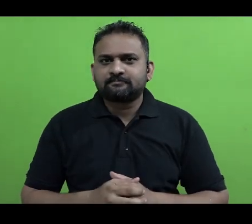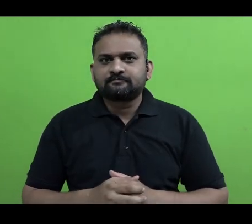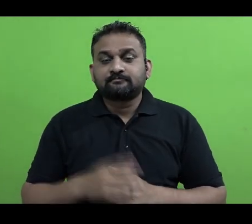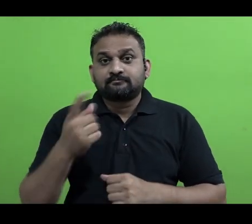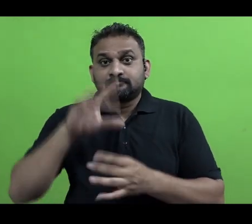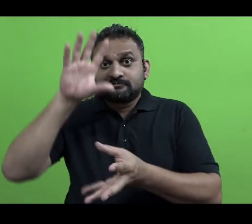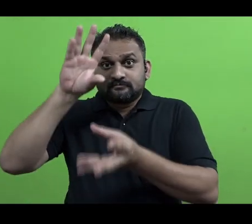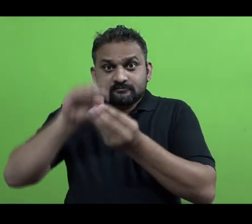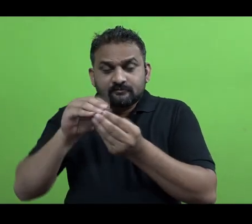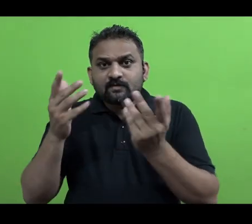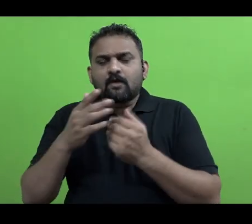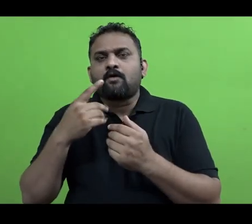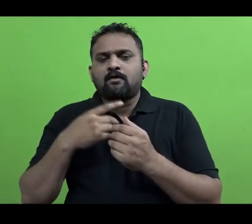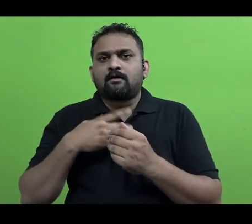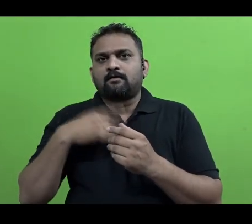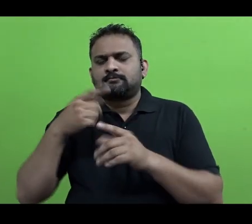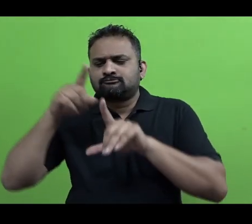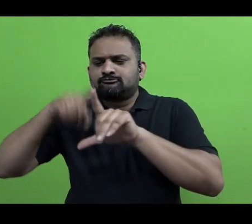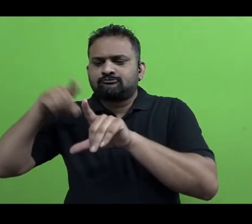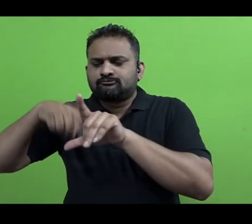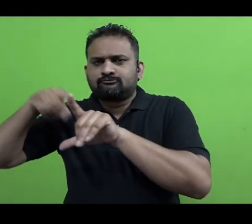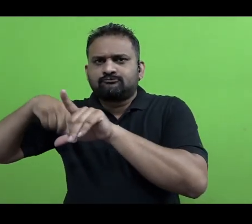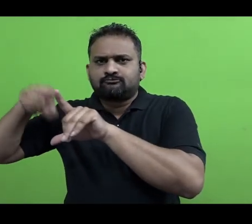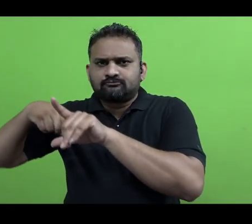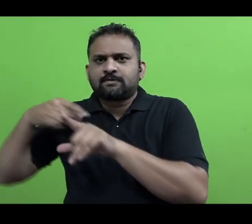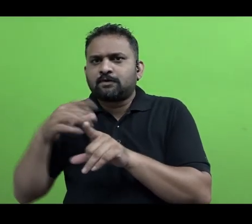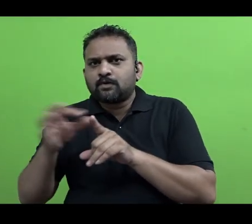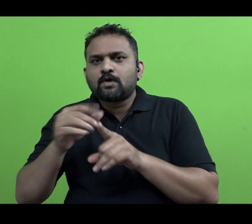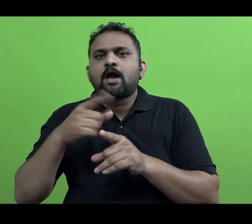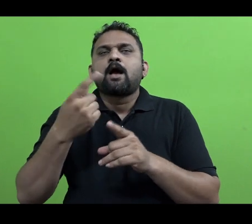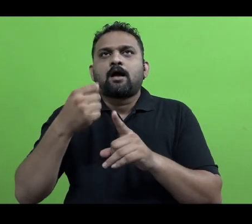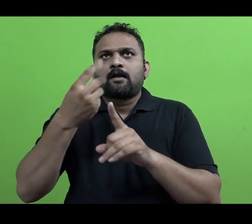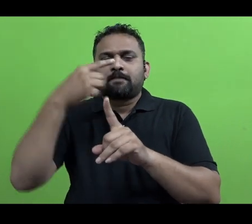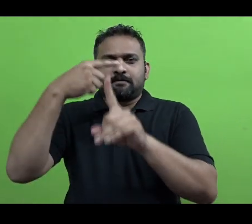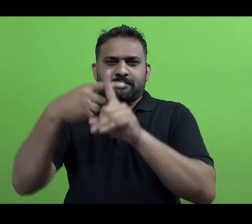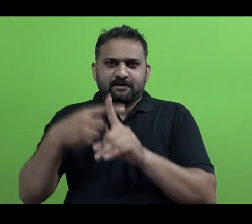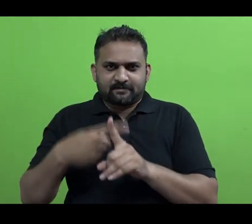For this sum we're going to draw some lines to help us add the numbers.